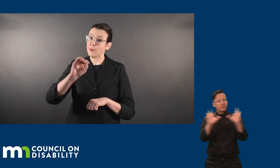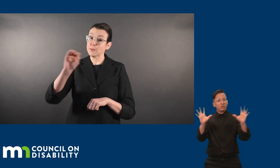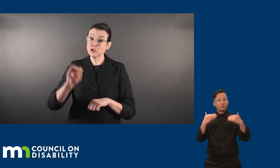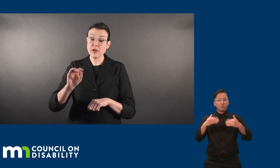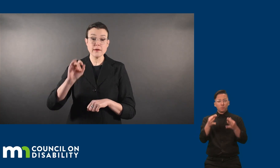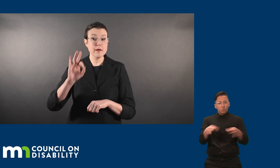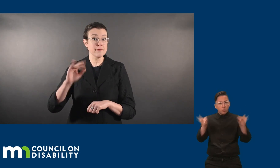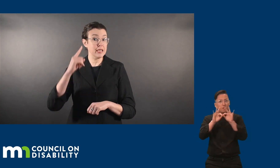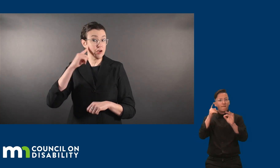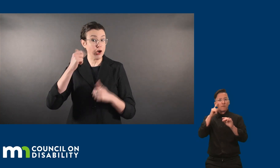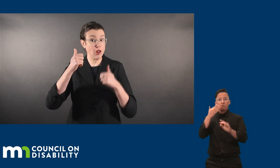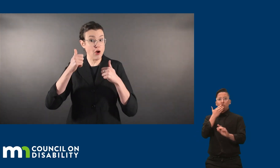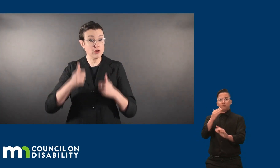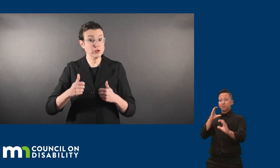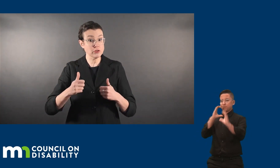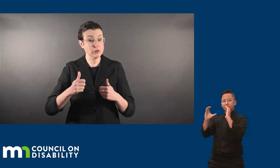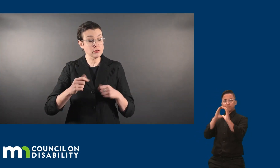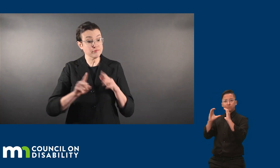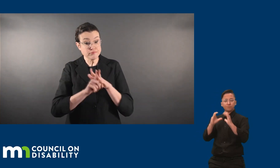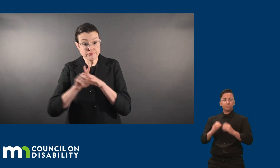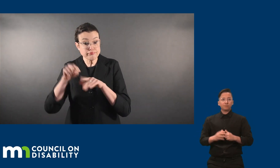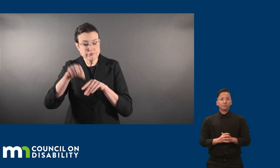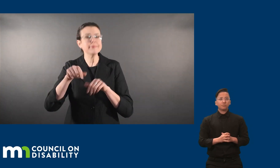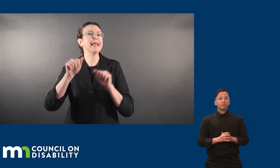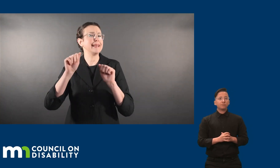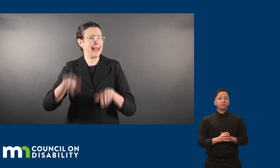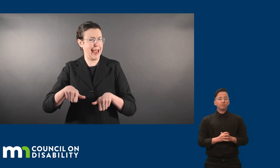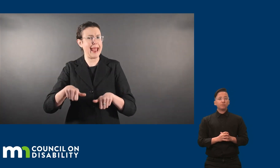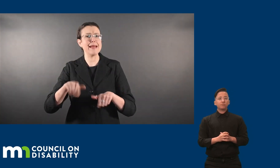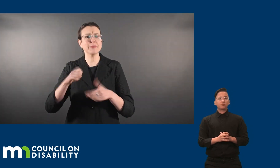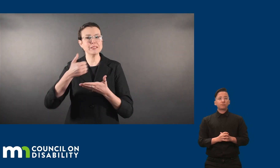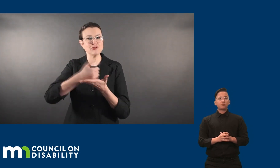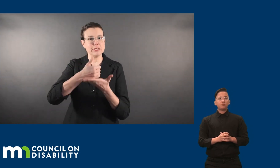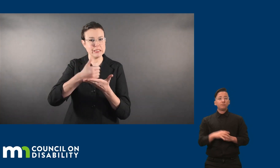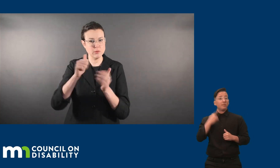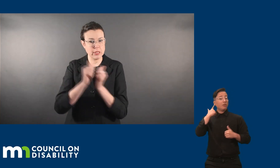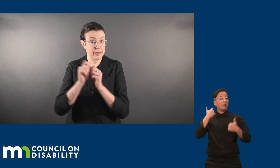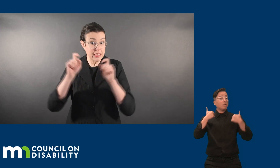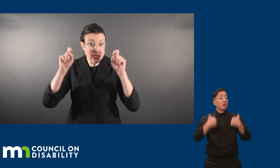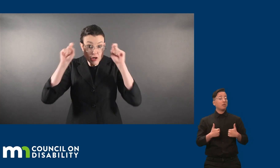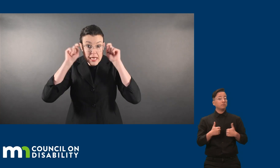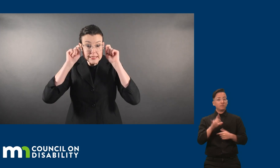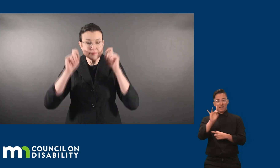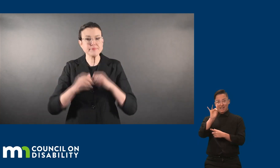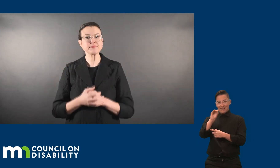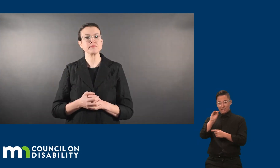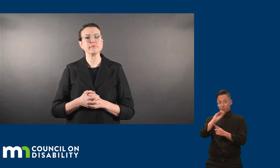Indeed, 80% of hearing loss cases can be treated with hearing aids--